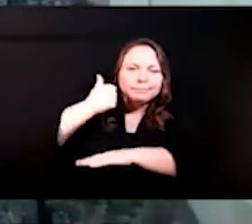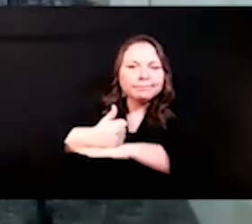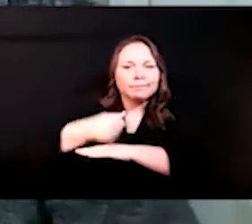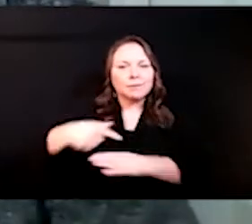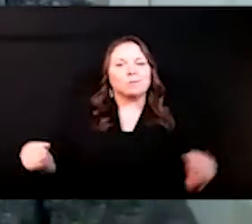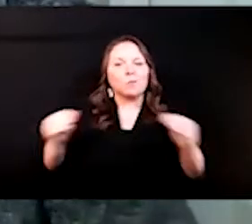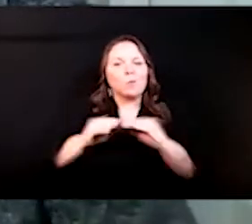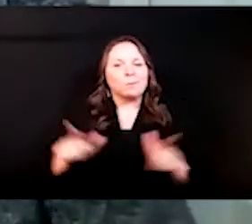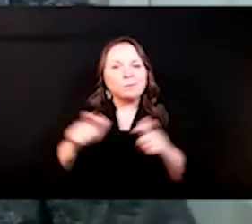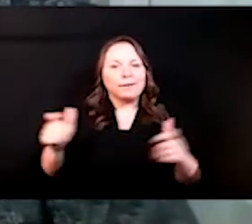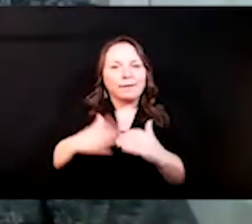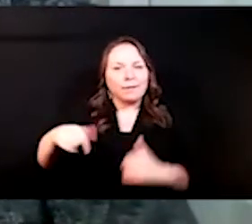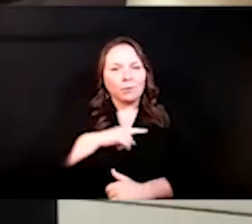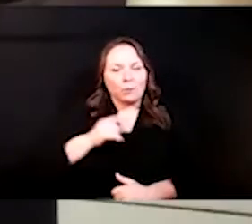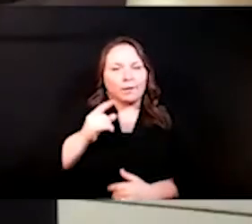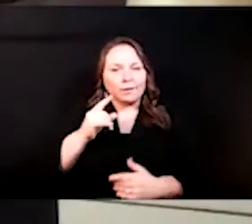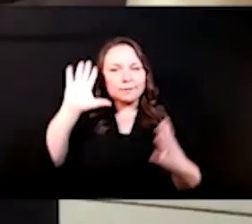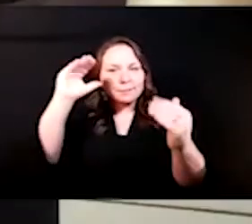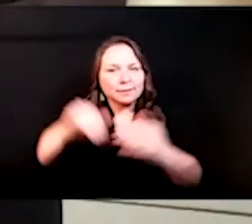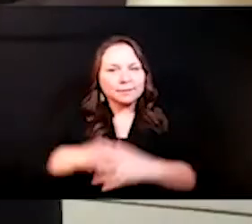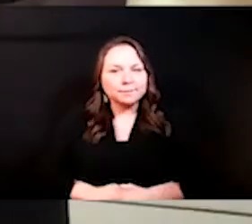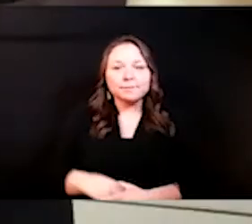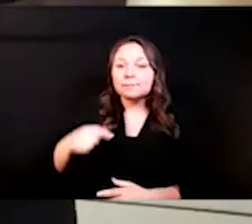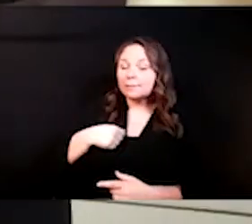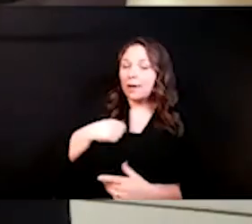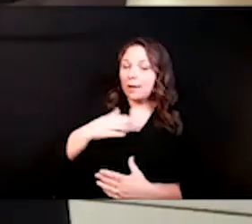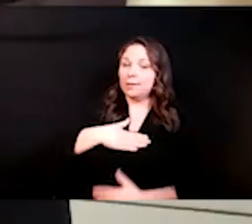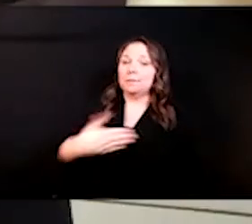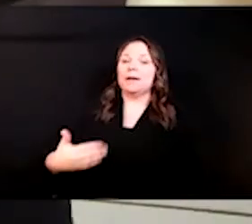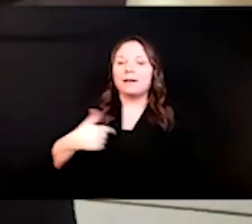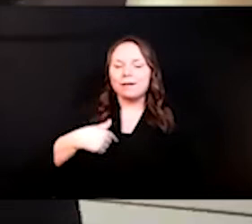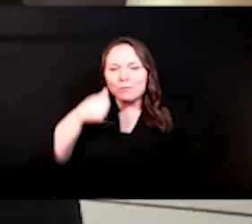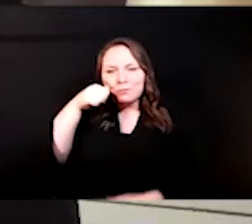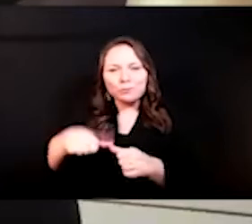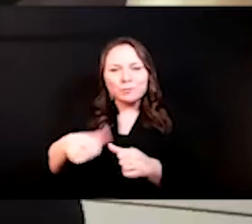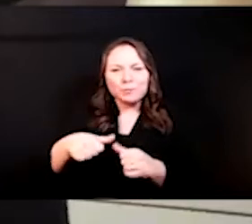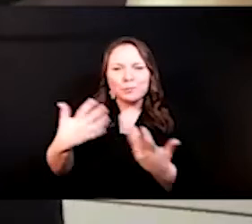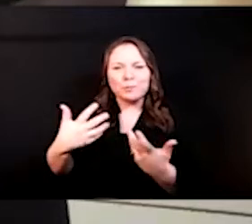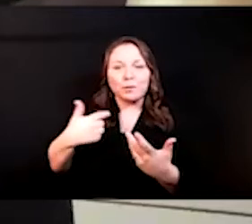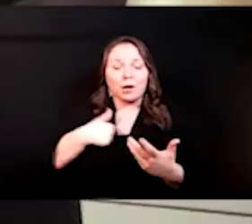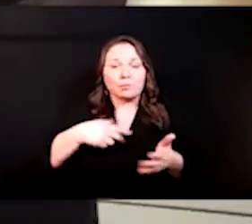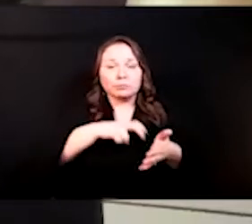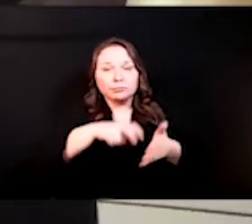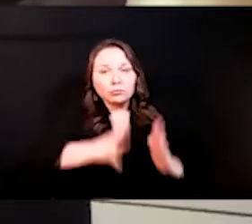GOING TO REALLY BE BIGGER THAN ANYBODY THOUGHT. » YEAH. I HAVE TO-- I ALSO REMEMBER, YOU KNOW, AS A